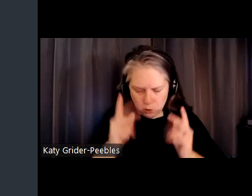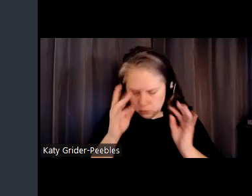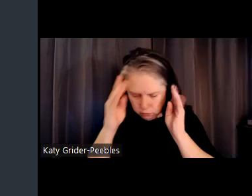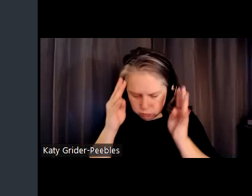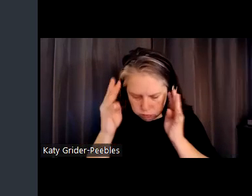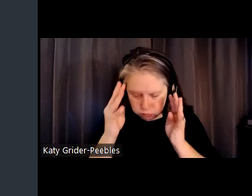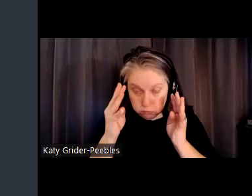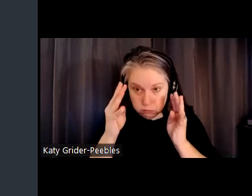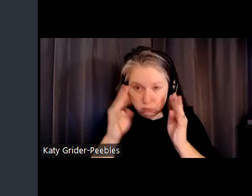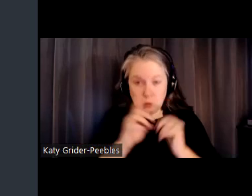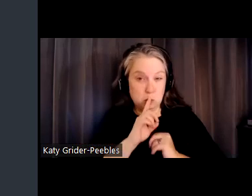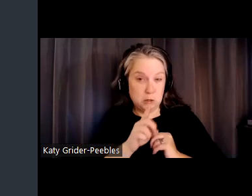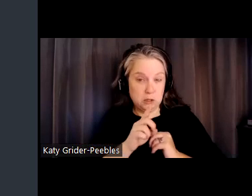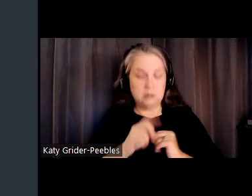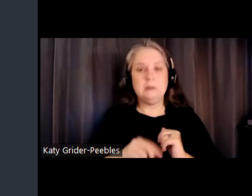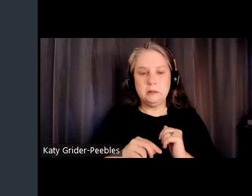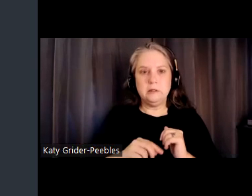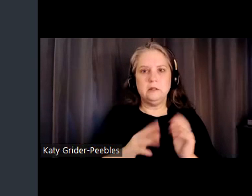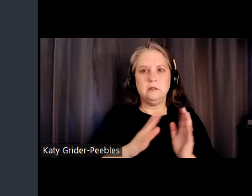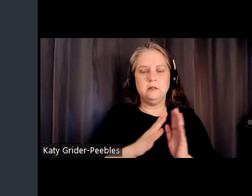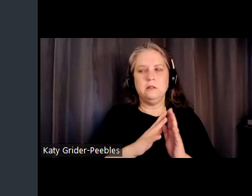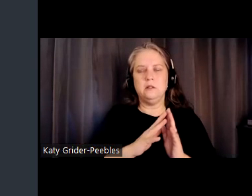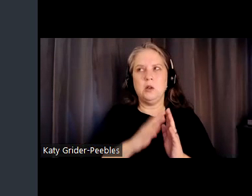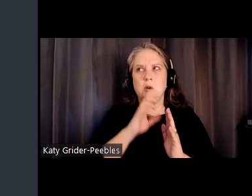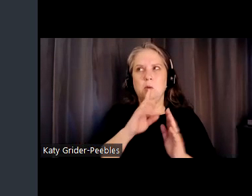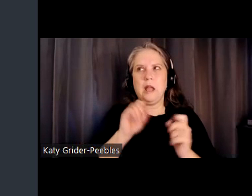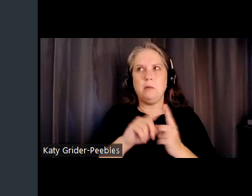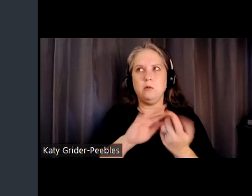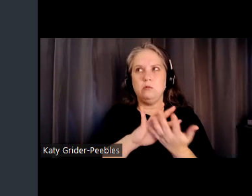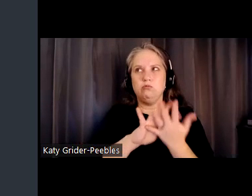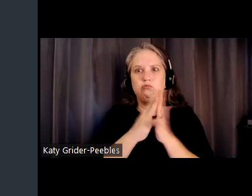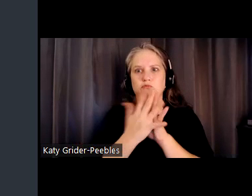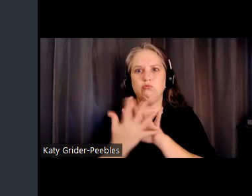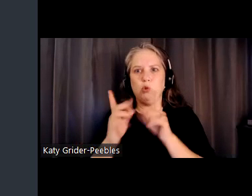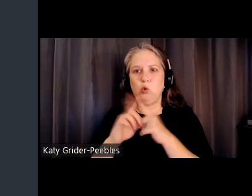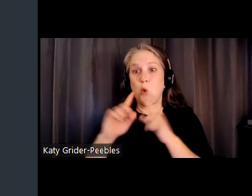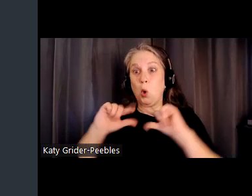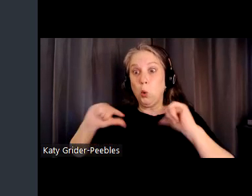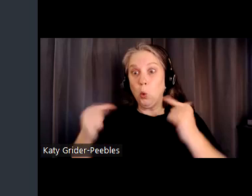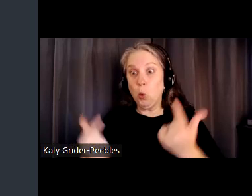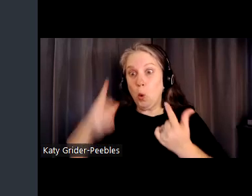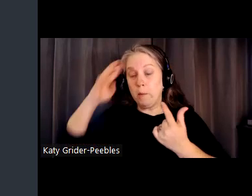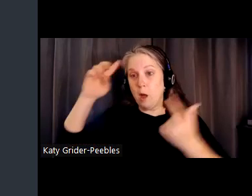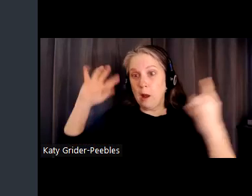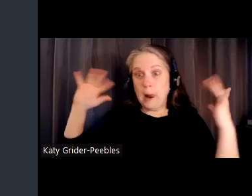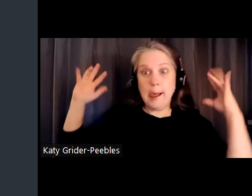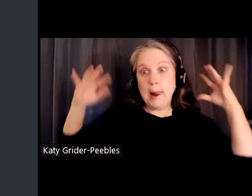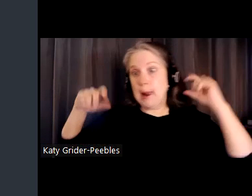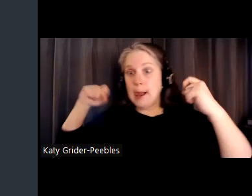If you take it to group thought, creativity is much broader than what we